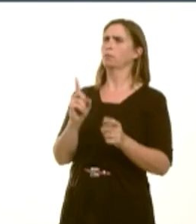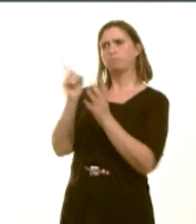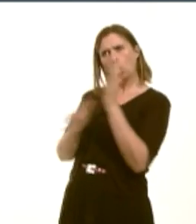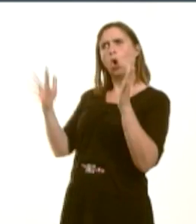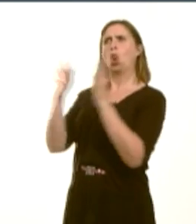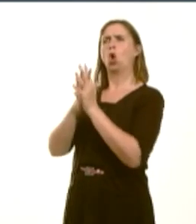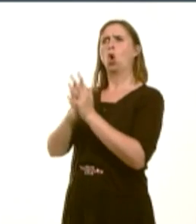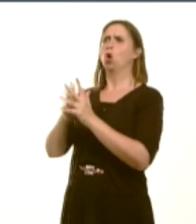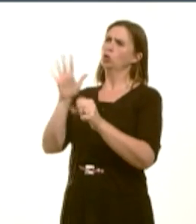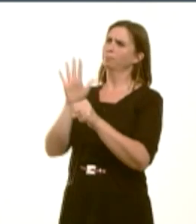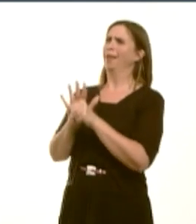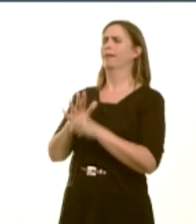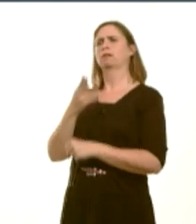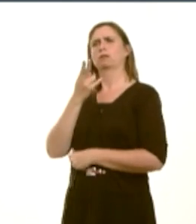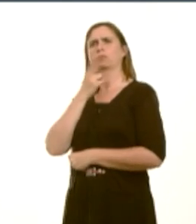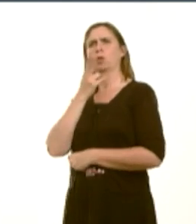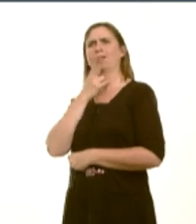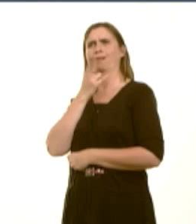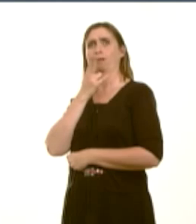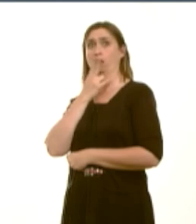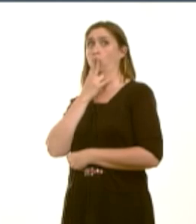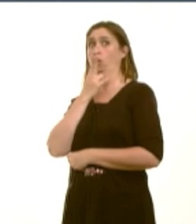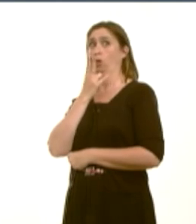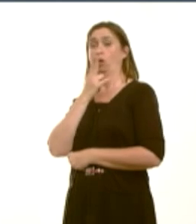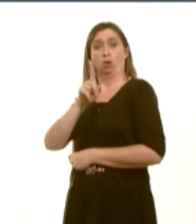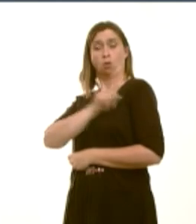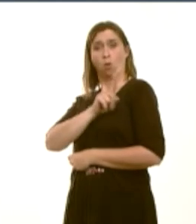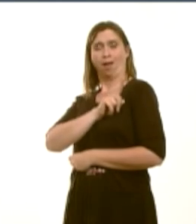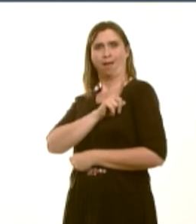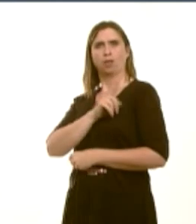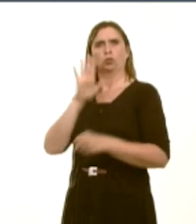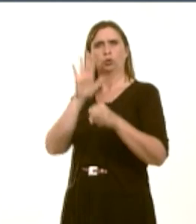in enclosed public spaces was implemented to reduce the public health impact of second